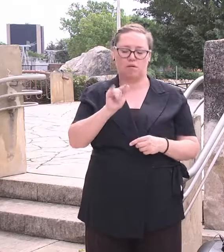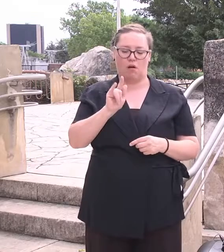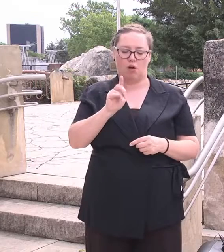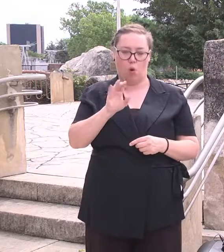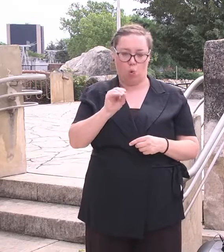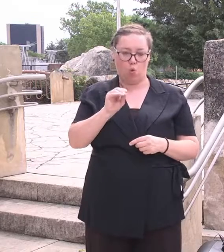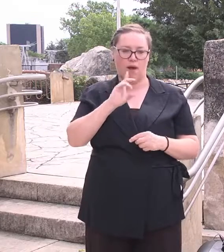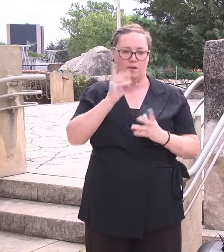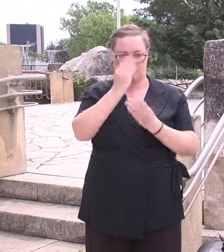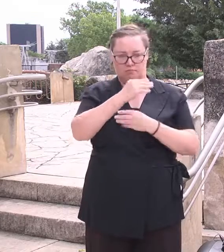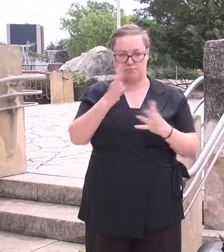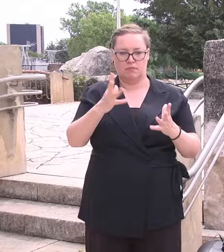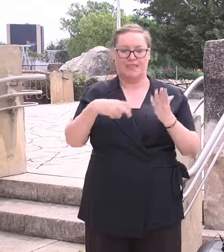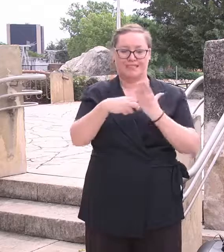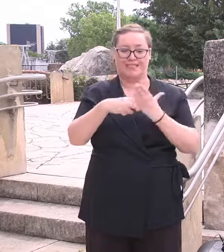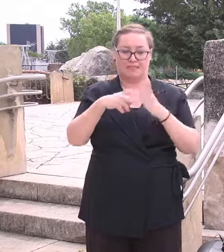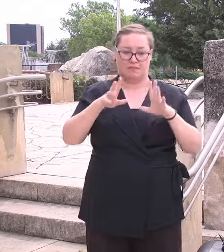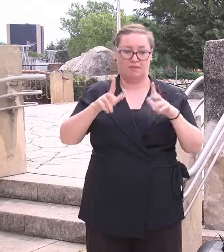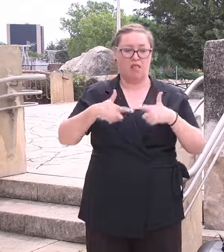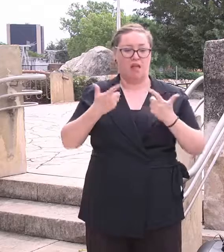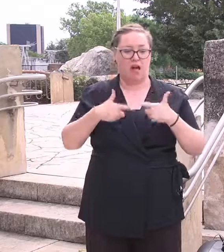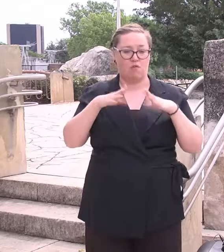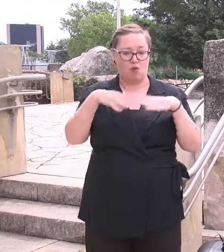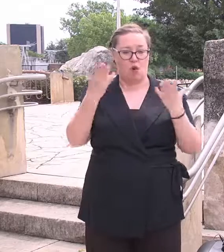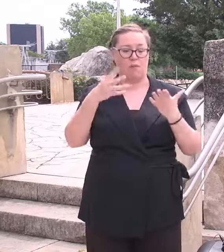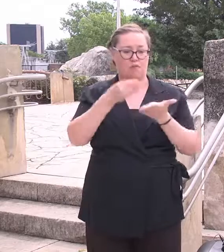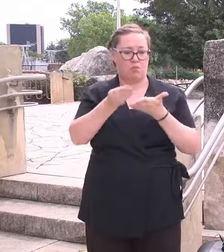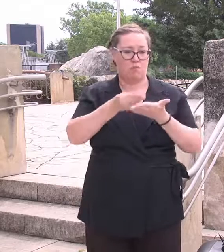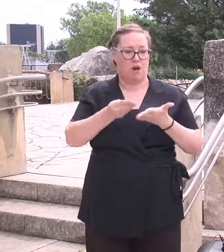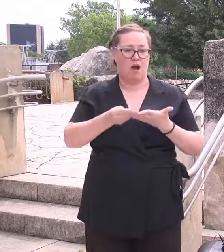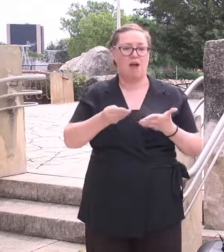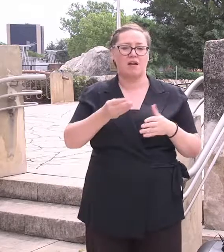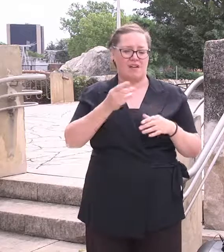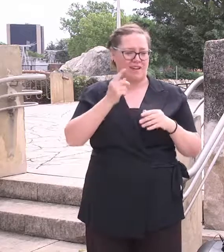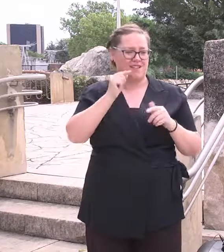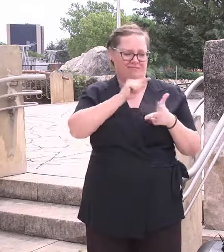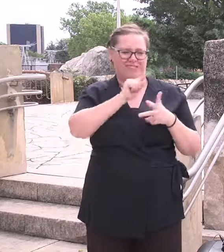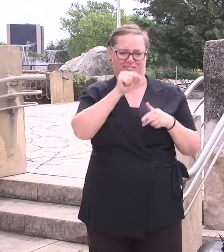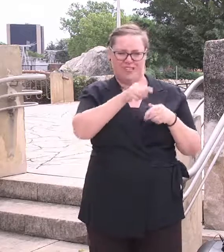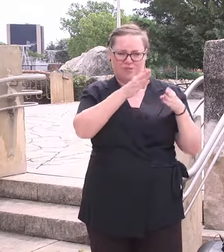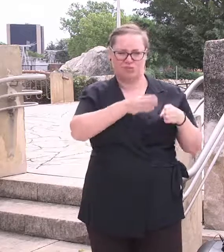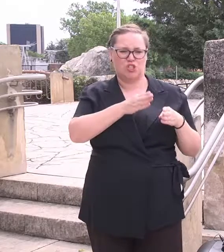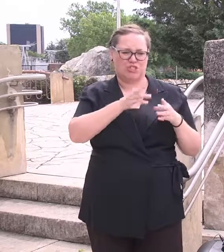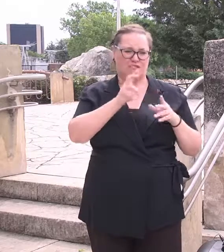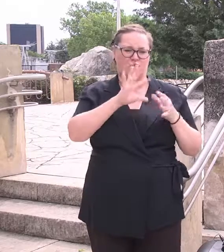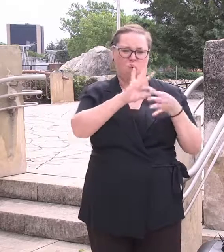live and I think that they're at each of the TV stations today uh sharing uh the opportunities